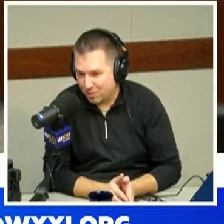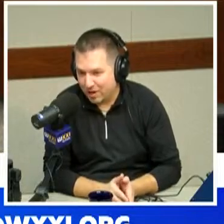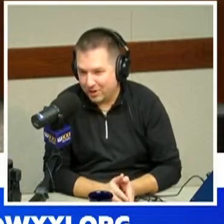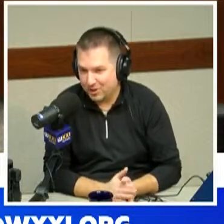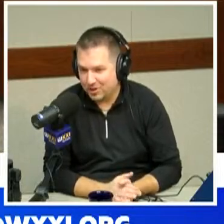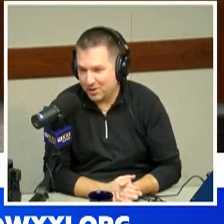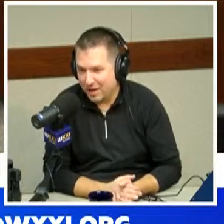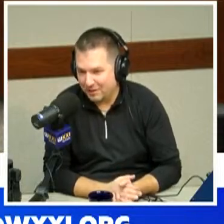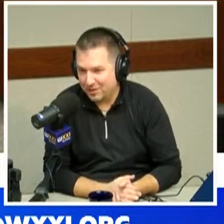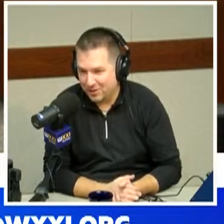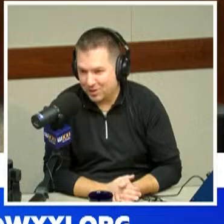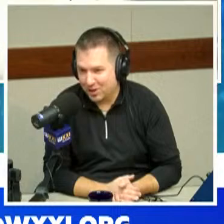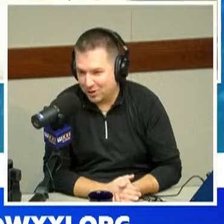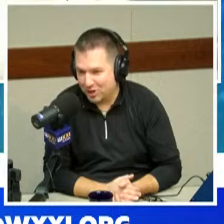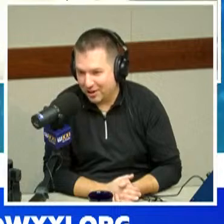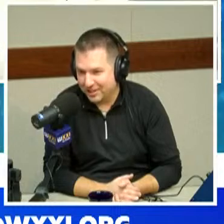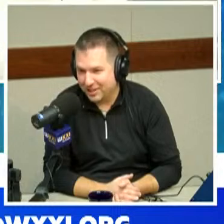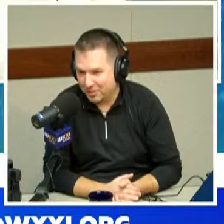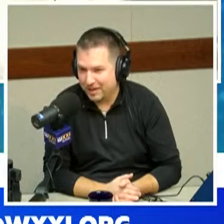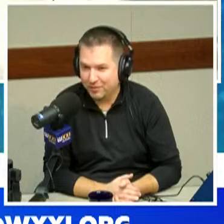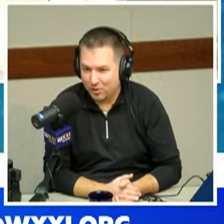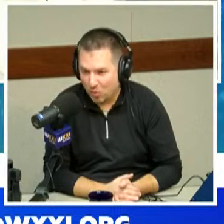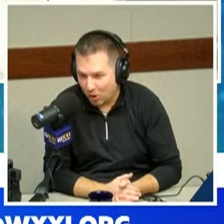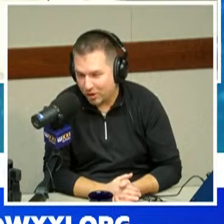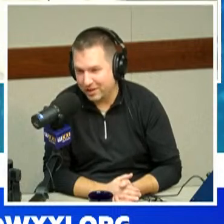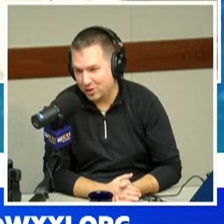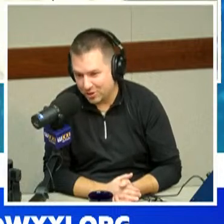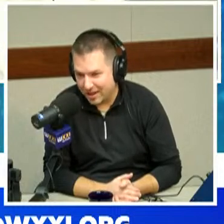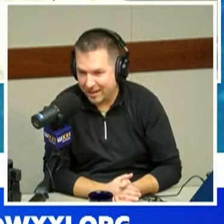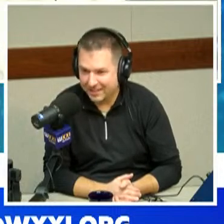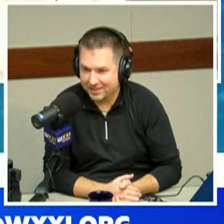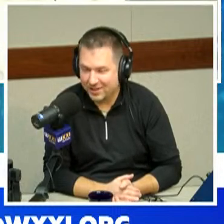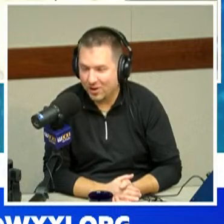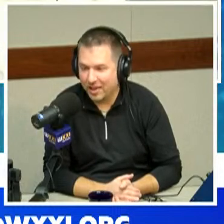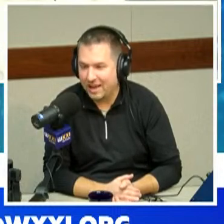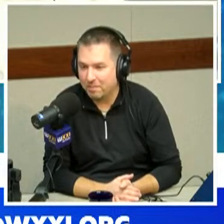breakers and you have to start sharing a little bit of your work and your science and all that